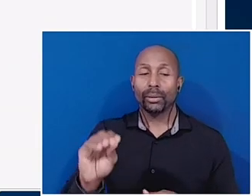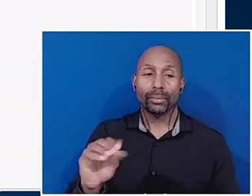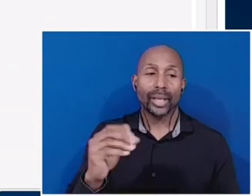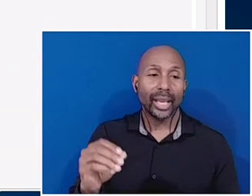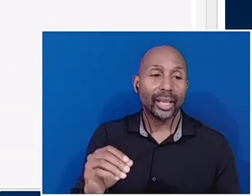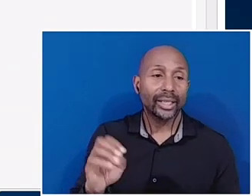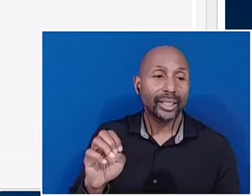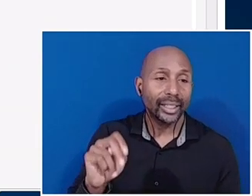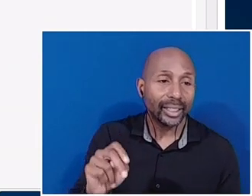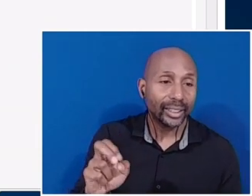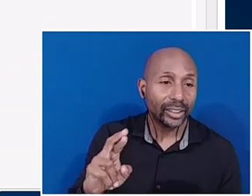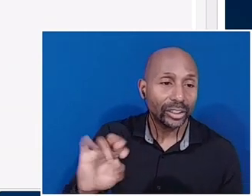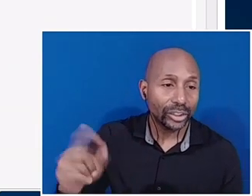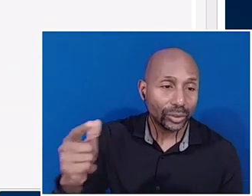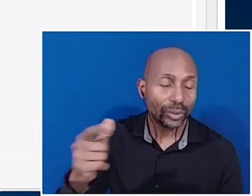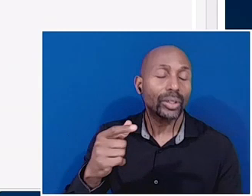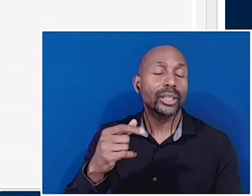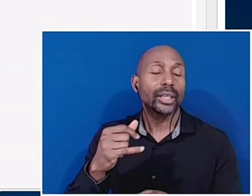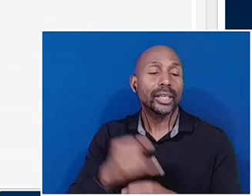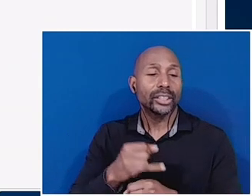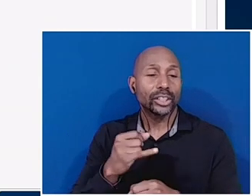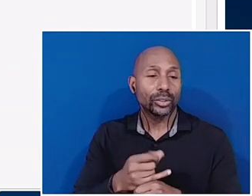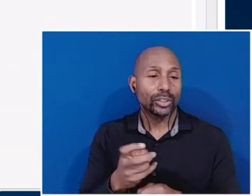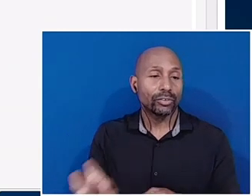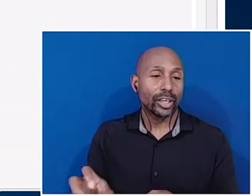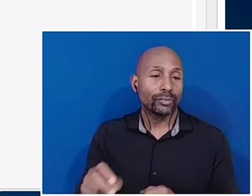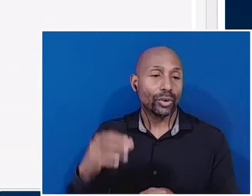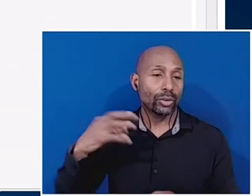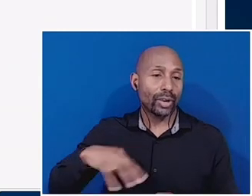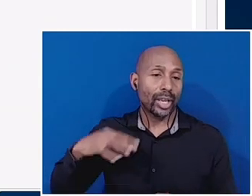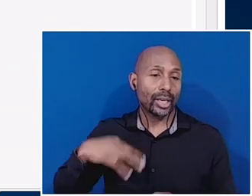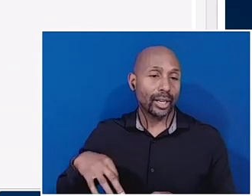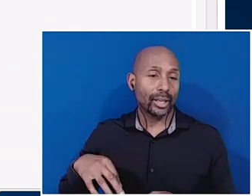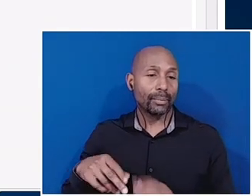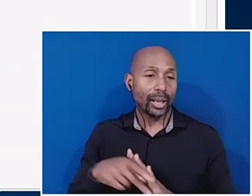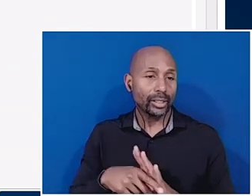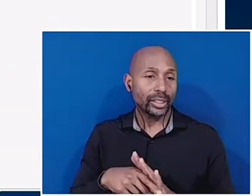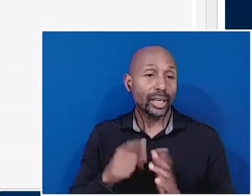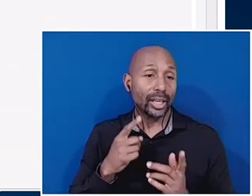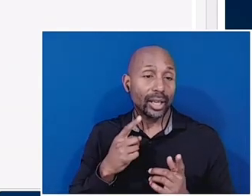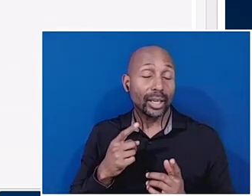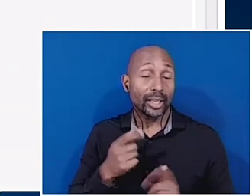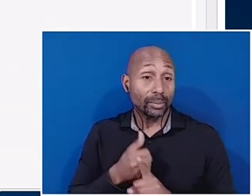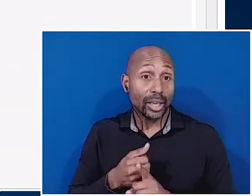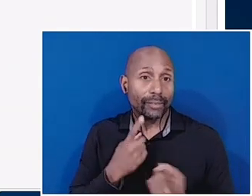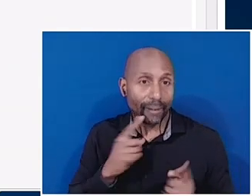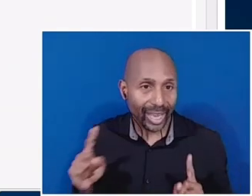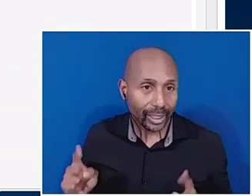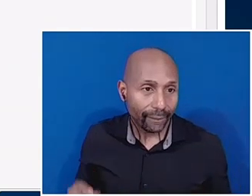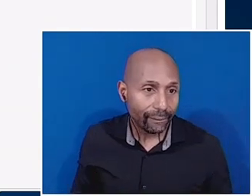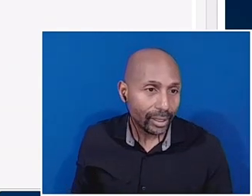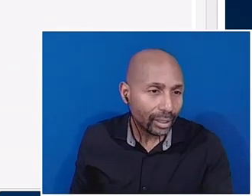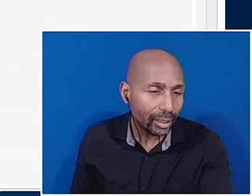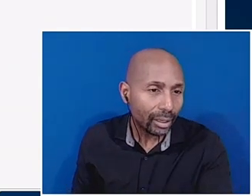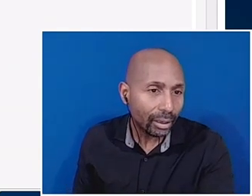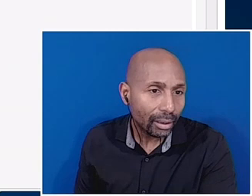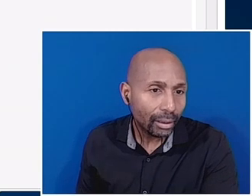policies that are effective, making sure that it's as- like as part of it, the